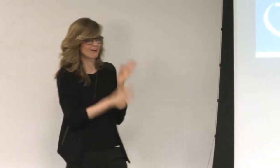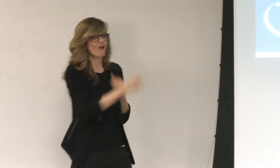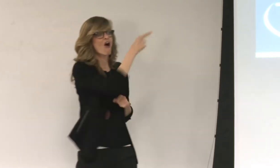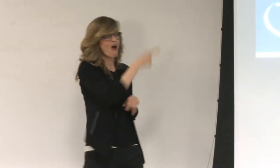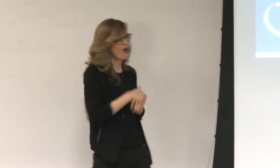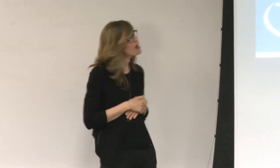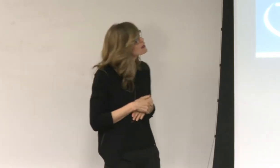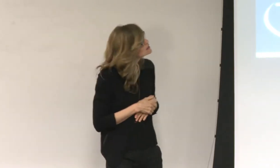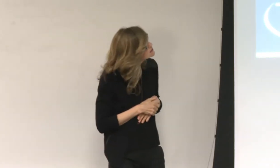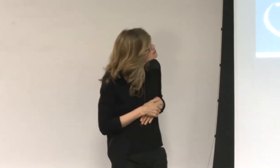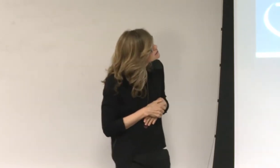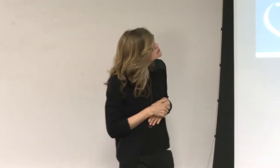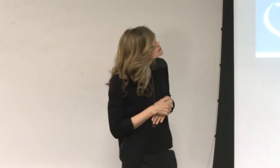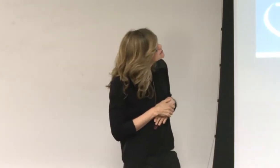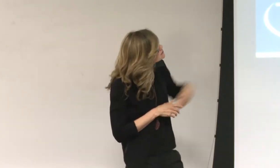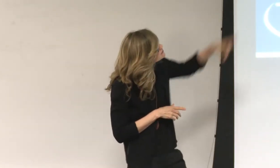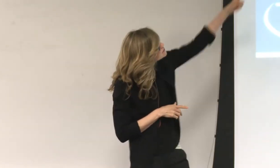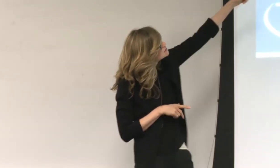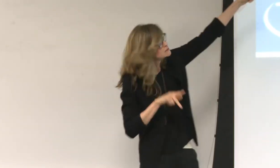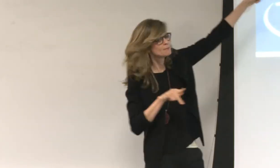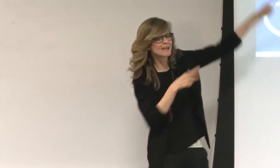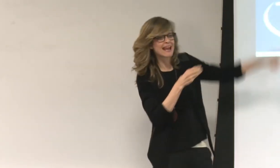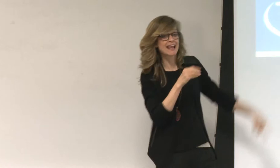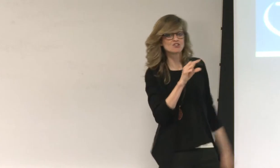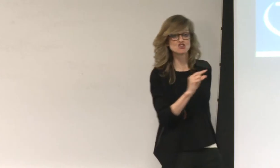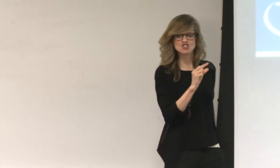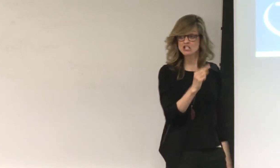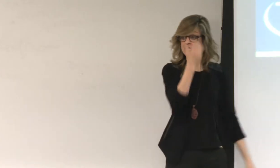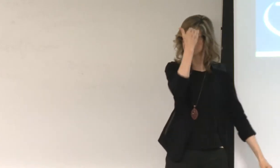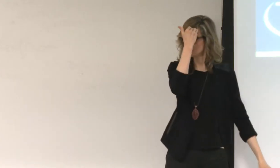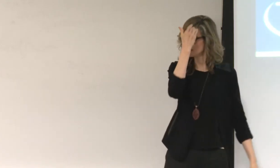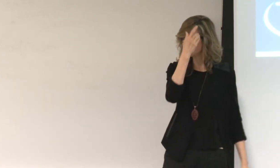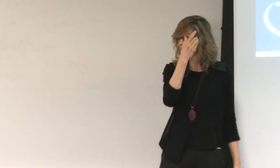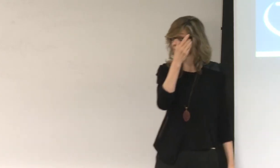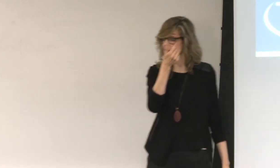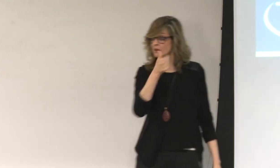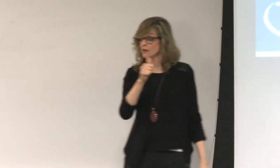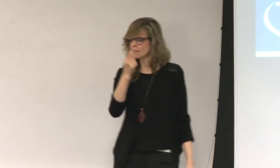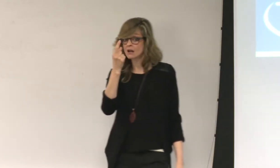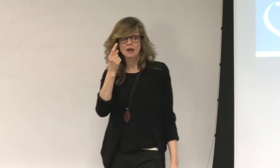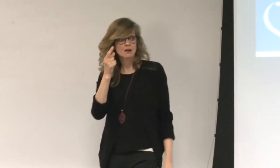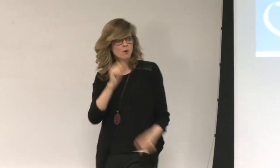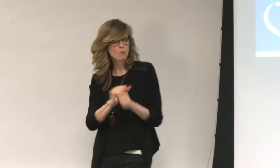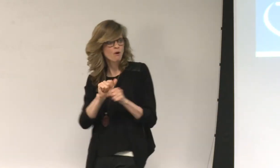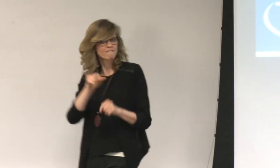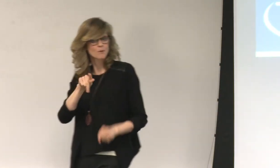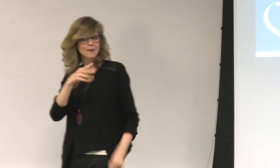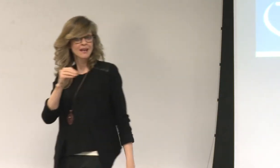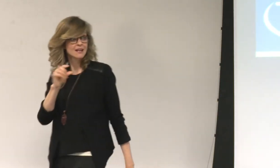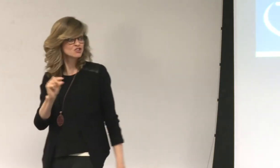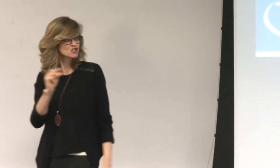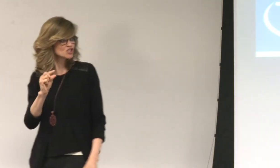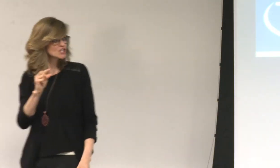AND THIS IS SOME OF THE WORK THAT I DID IN COLLEGE. DO YOU--ARE YOU AWARE OF P&G? PROCTER AND GAMBLE?